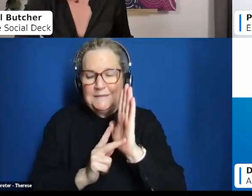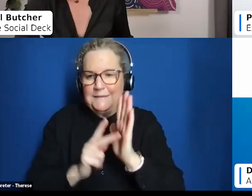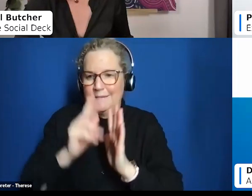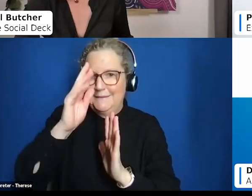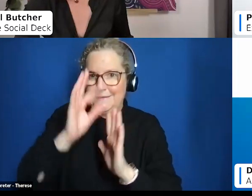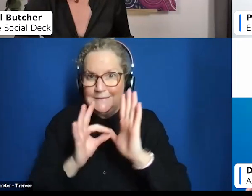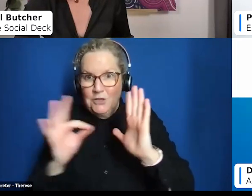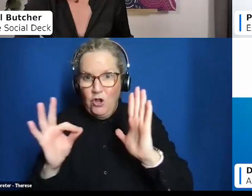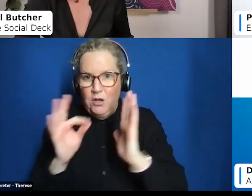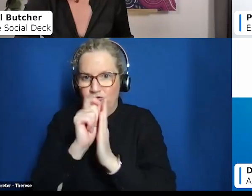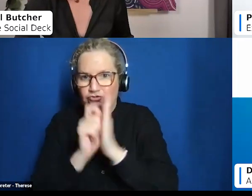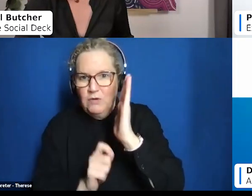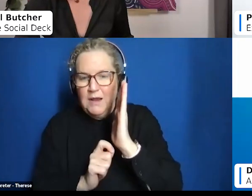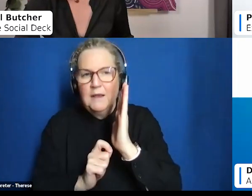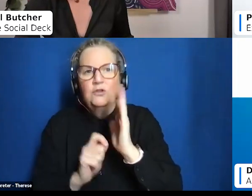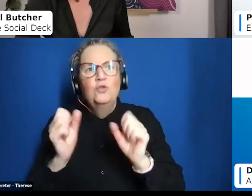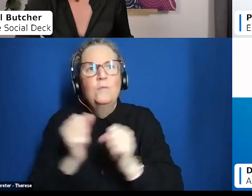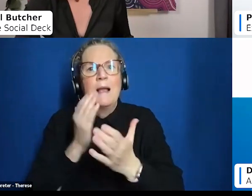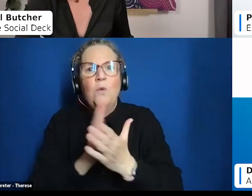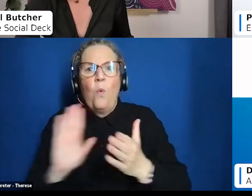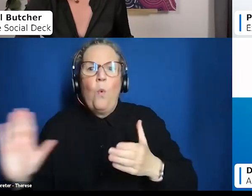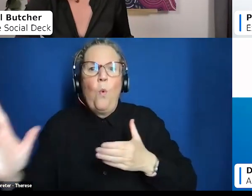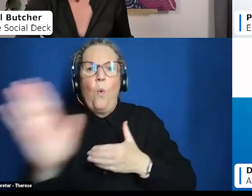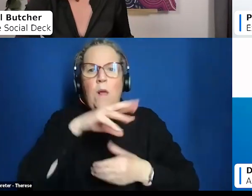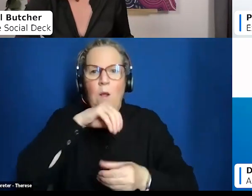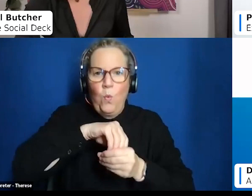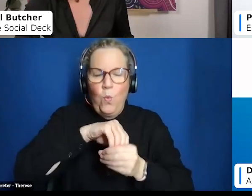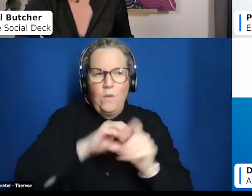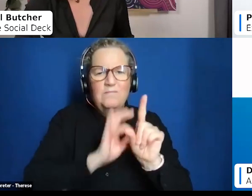that no one is left behind are better, they're more effective,